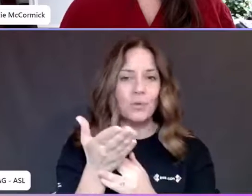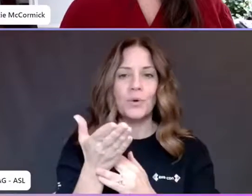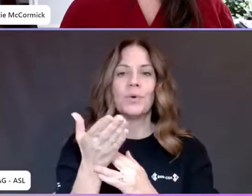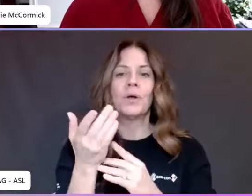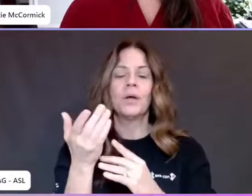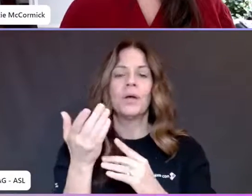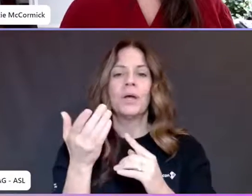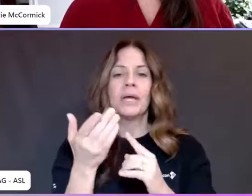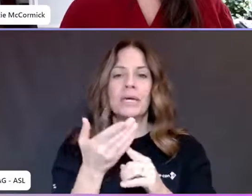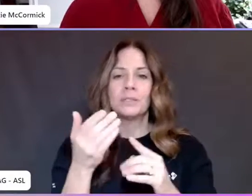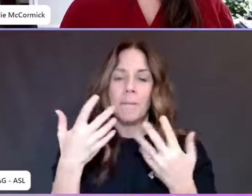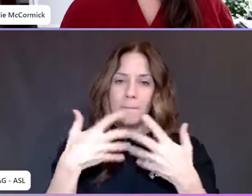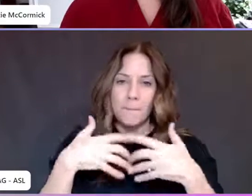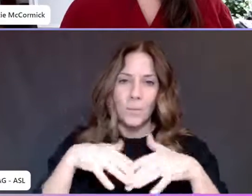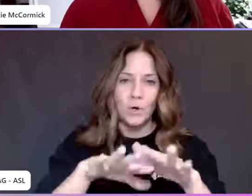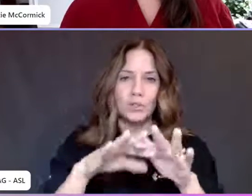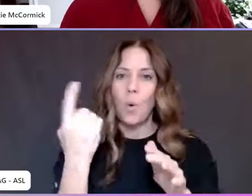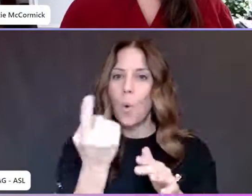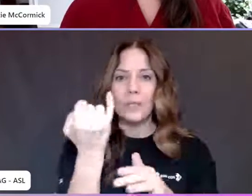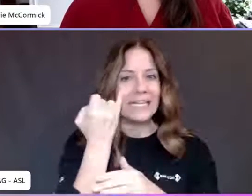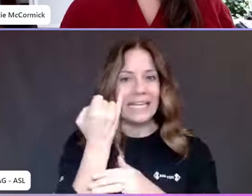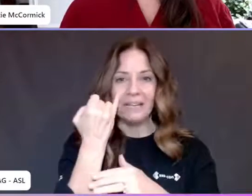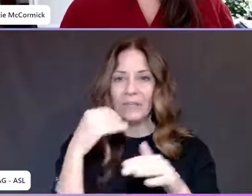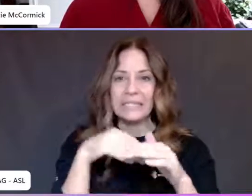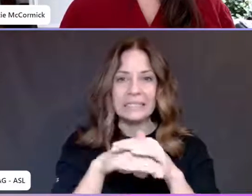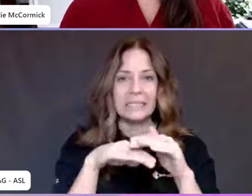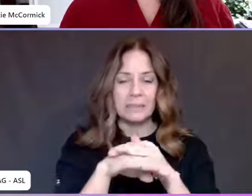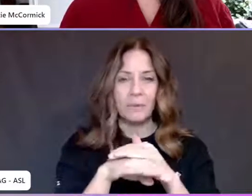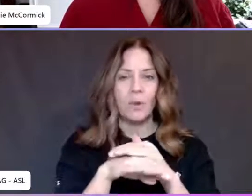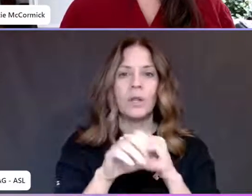drop feature, and worked cool, is really they ask that